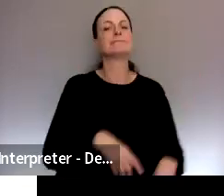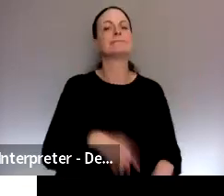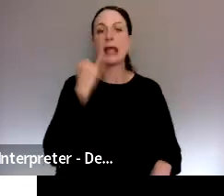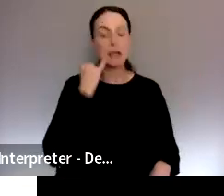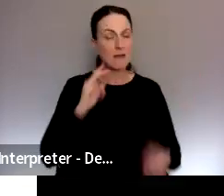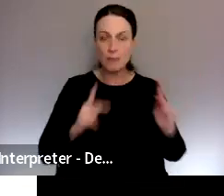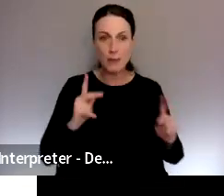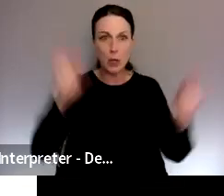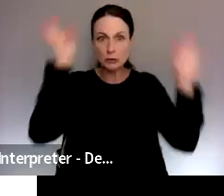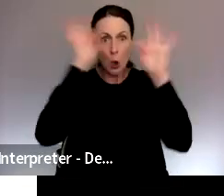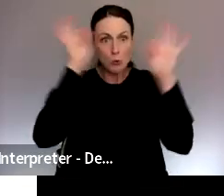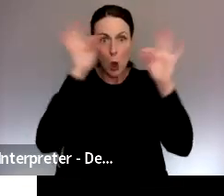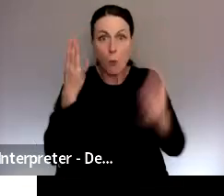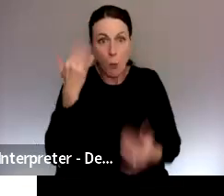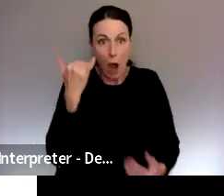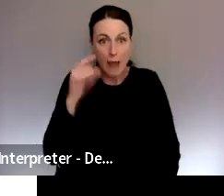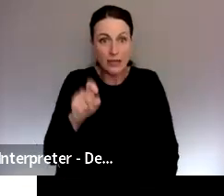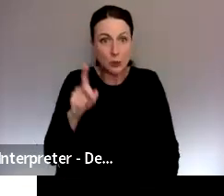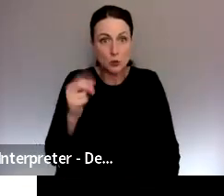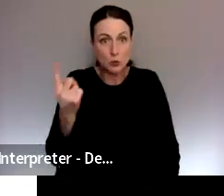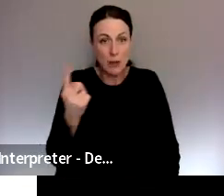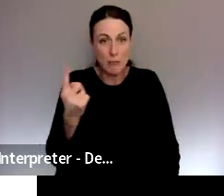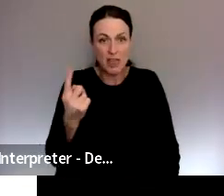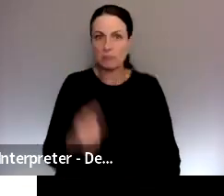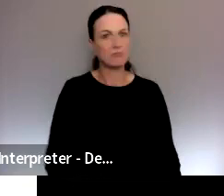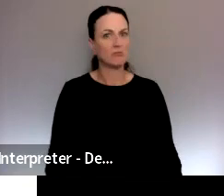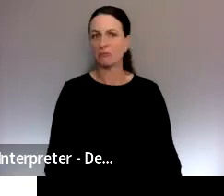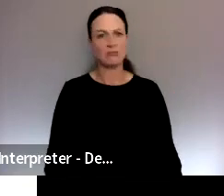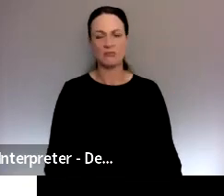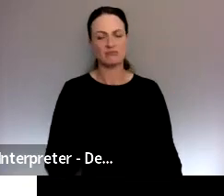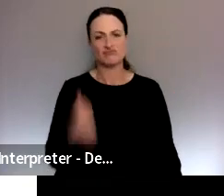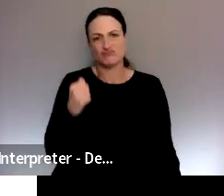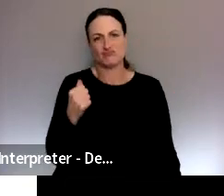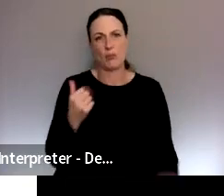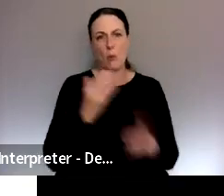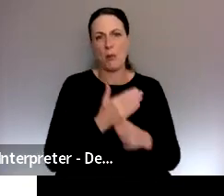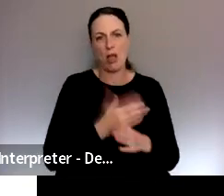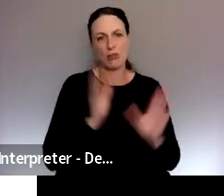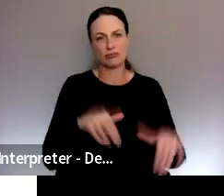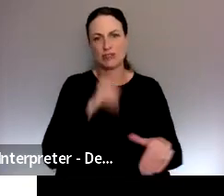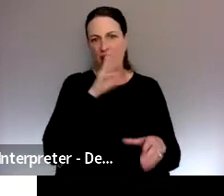If people don't know why they need to do something, they are far less likely to engage in the process.